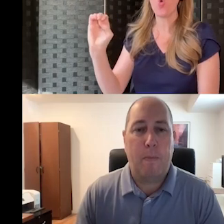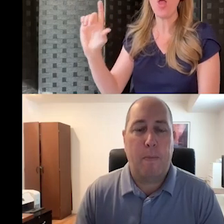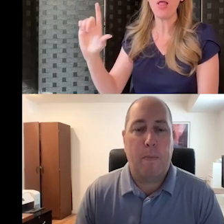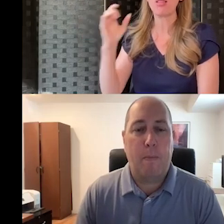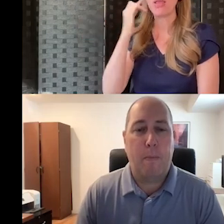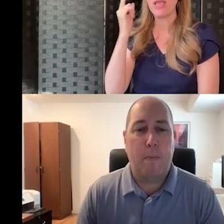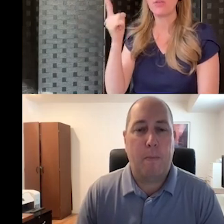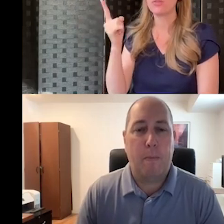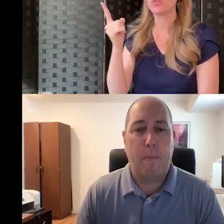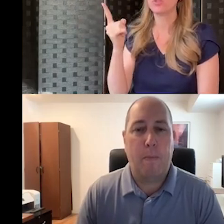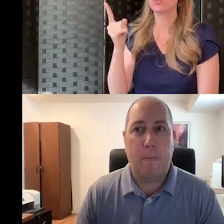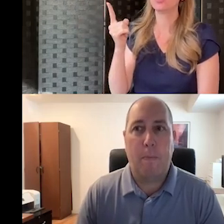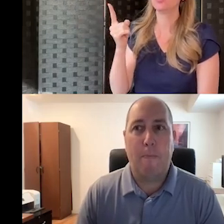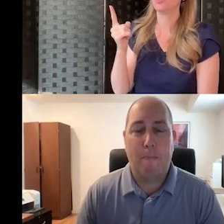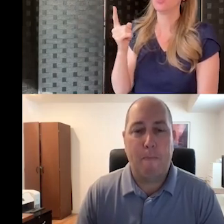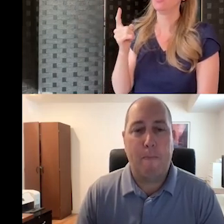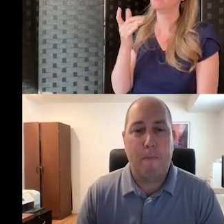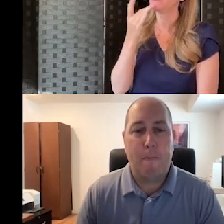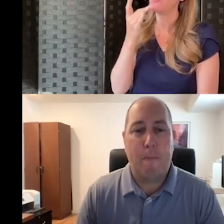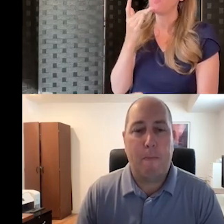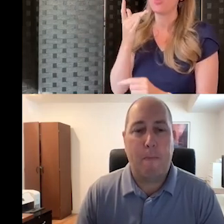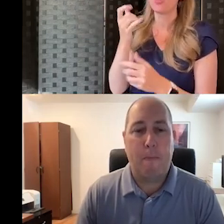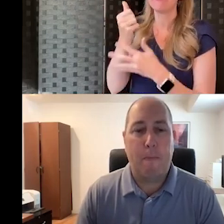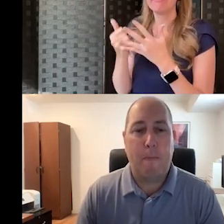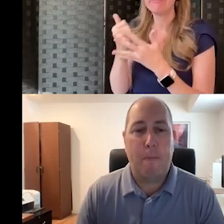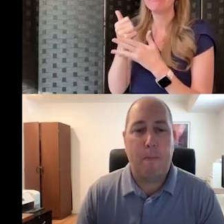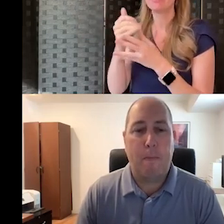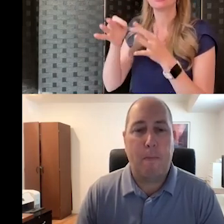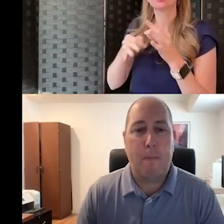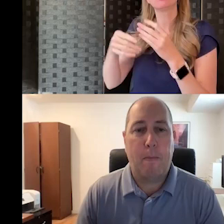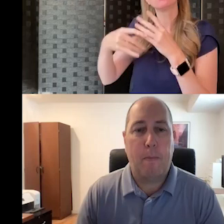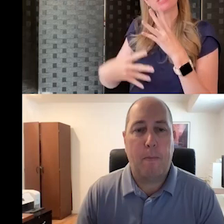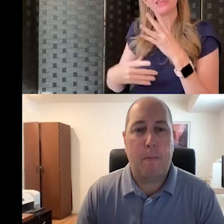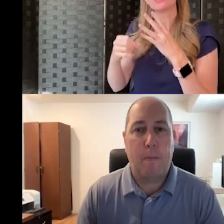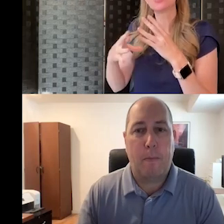anal-retentive about in what order they appear. Description list/definition lists/dictionary